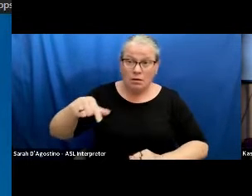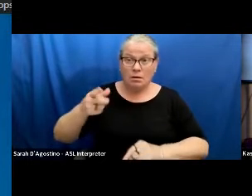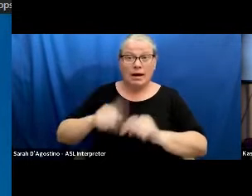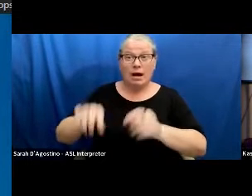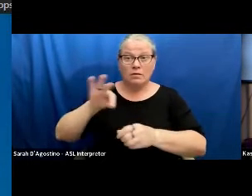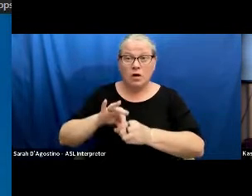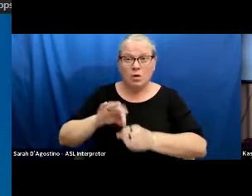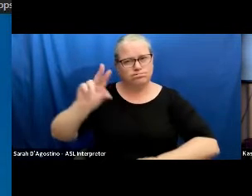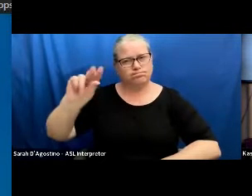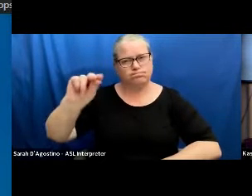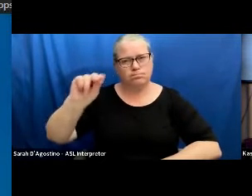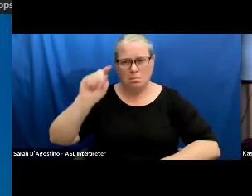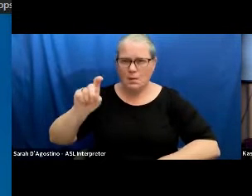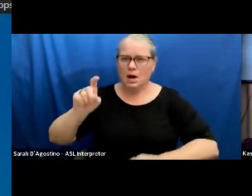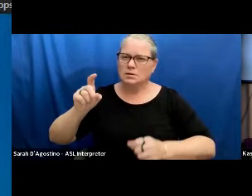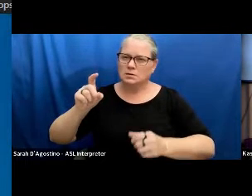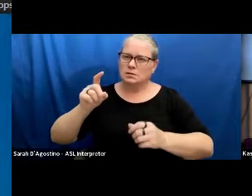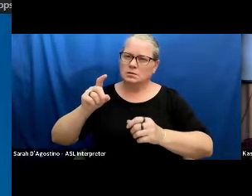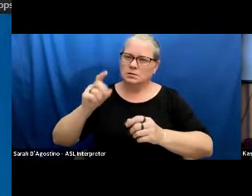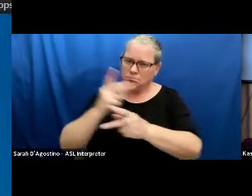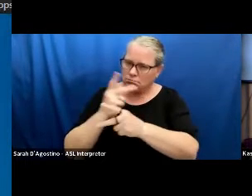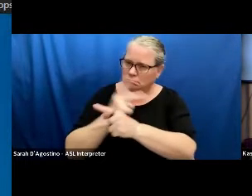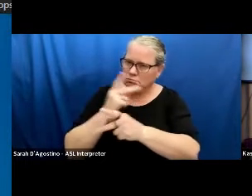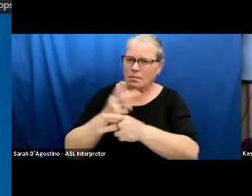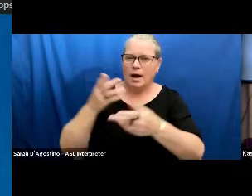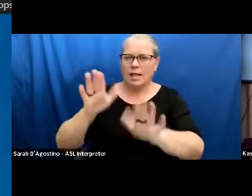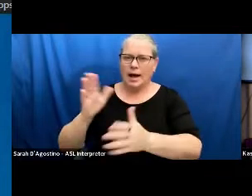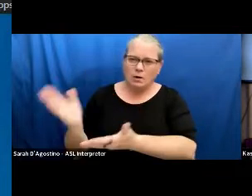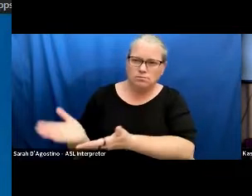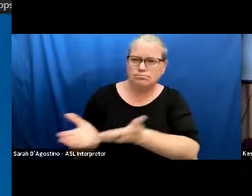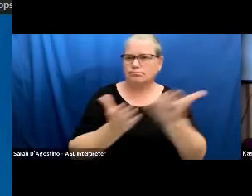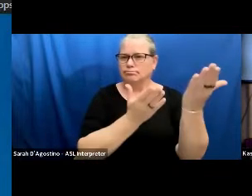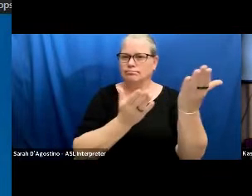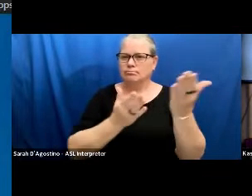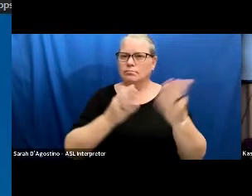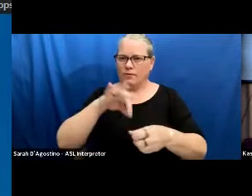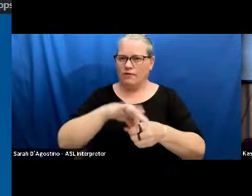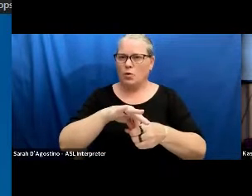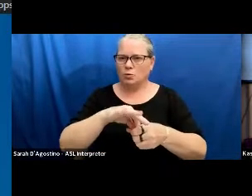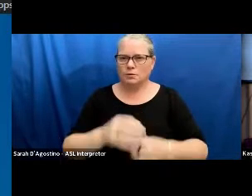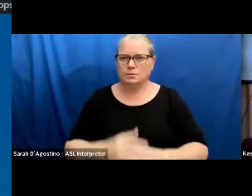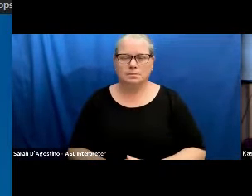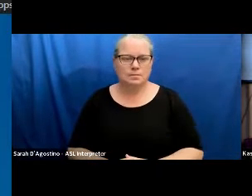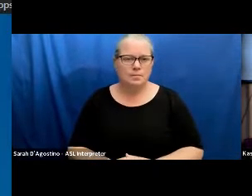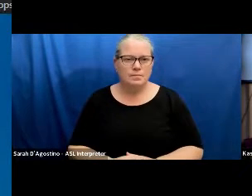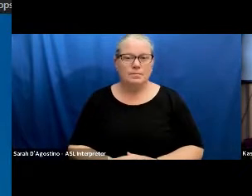so i'm gonna ask uh our co-presenters to come on into the conversation